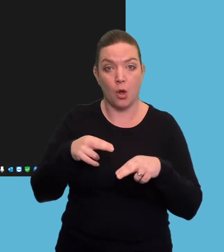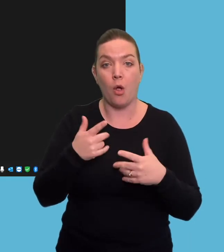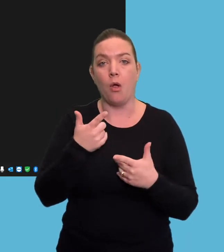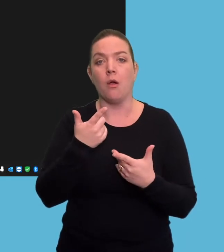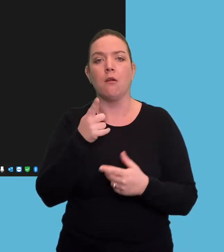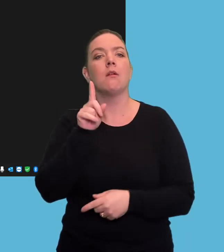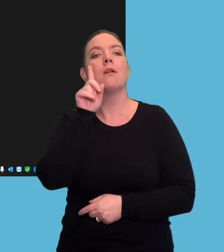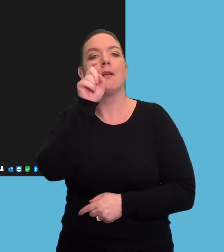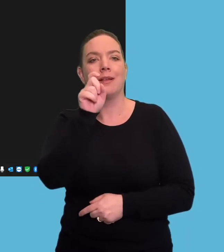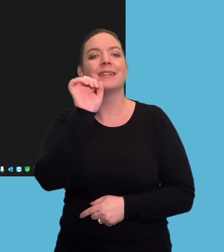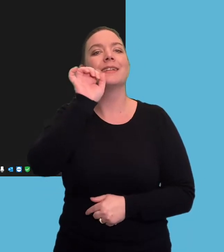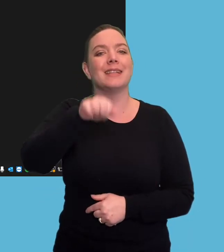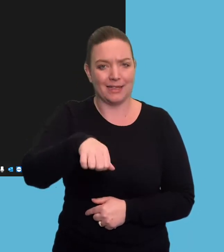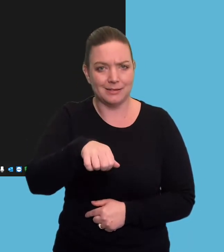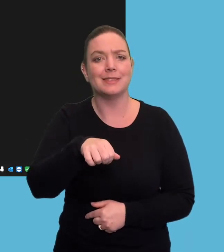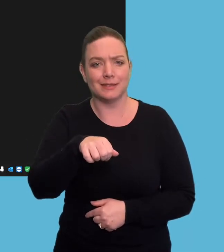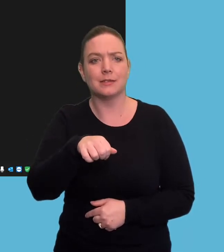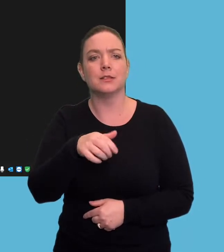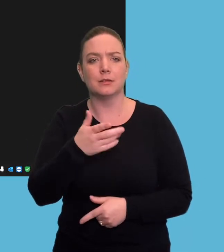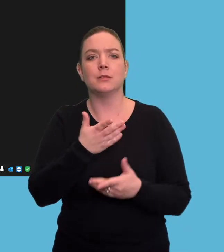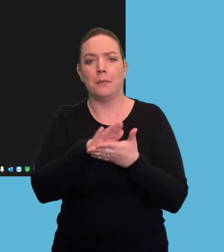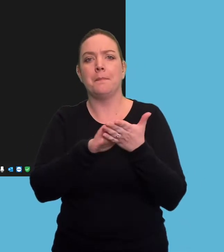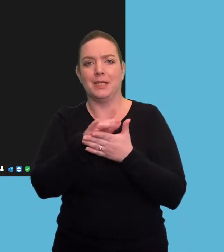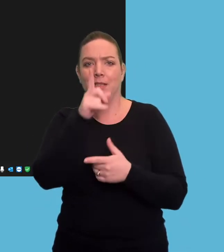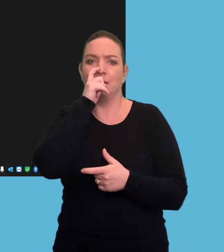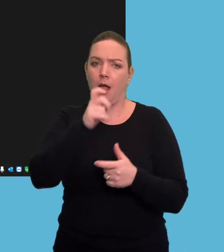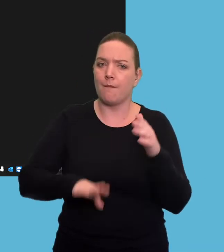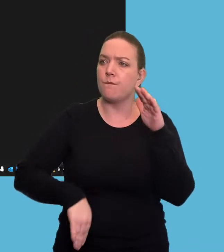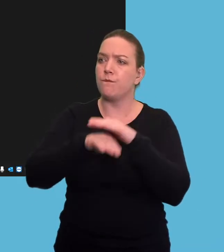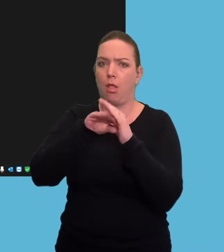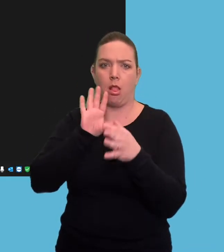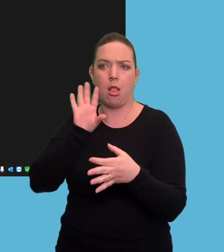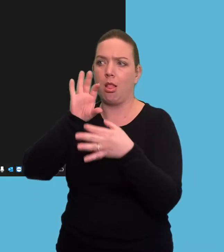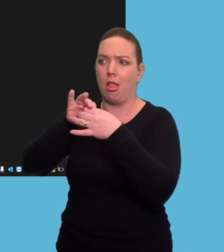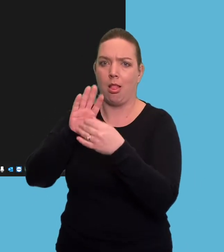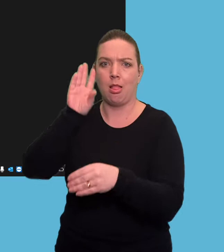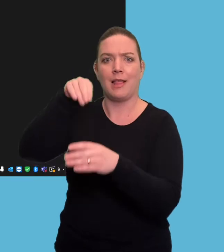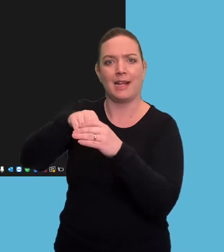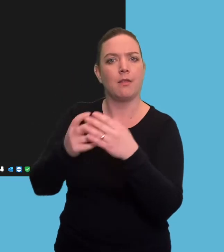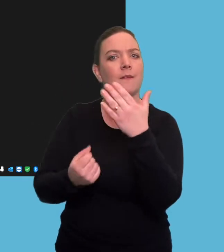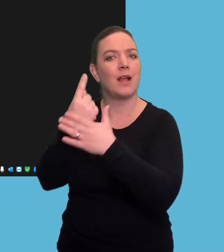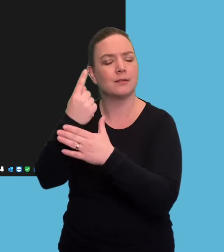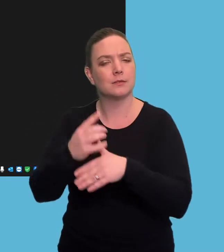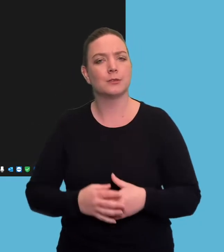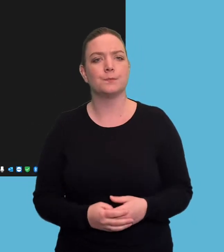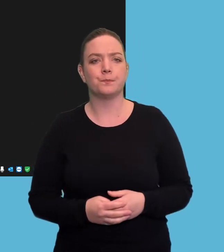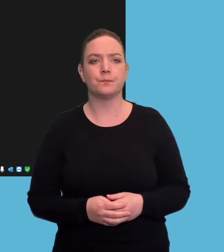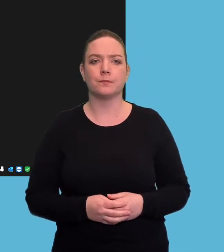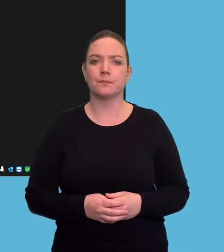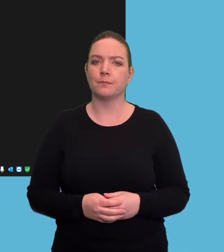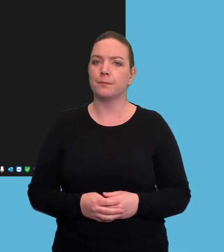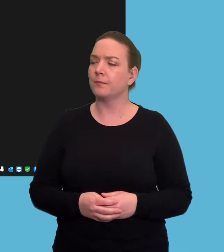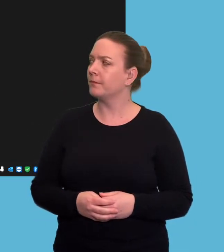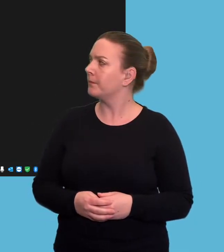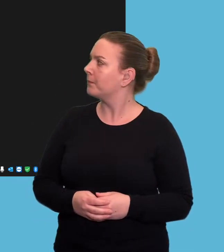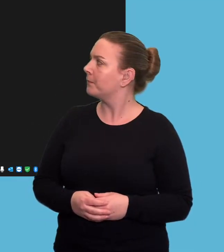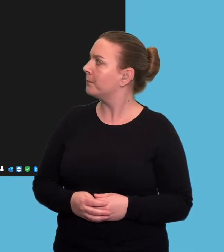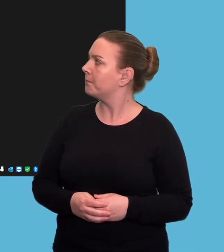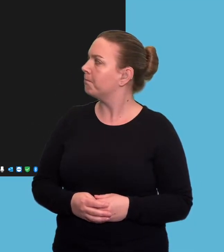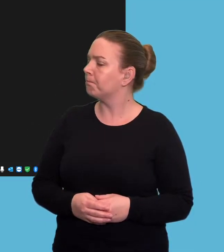Click accept or yes on these, and you'll then be able to fully participate in the event.